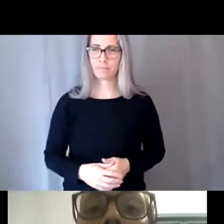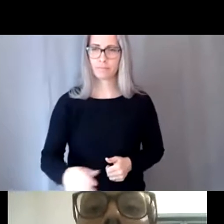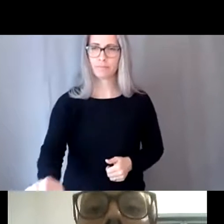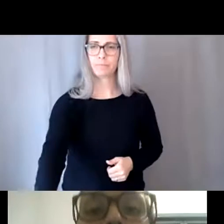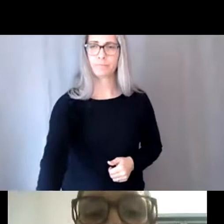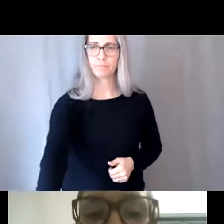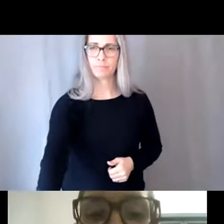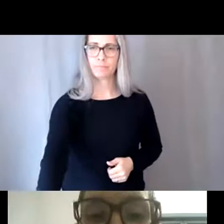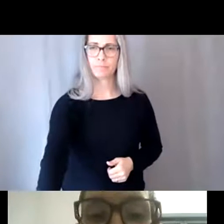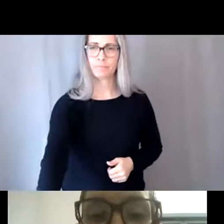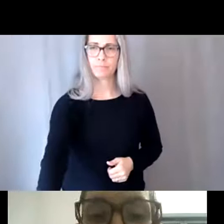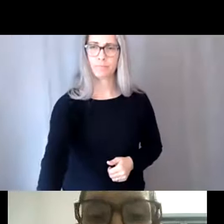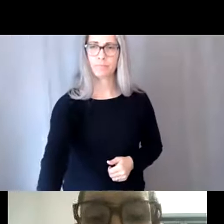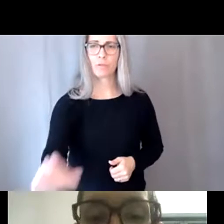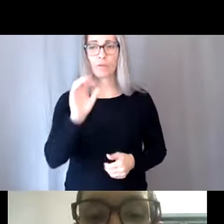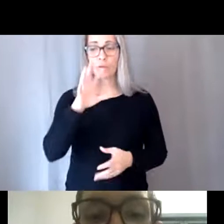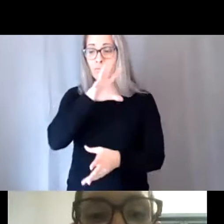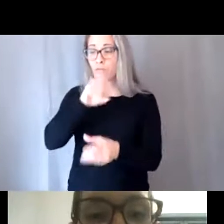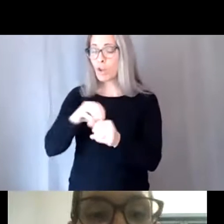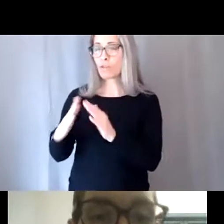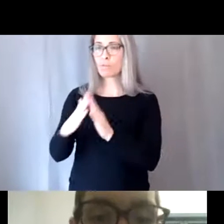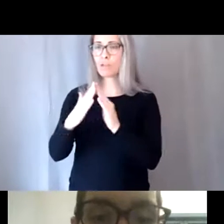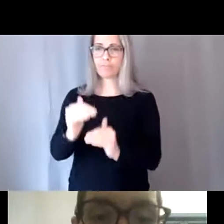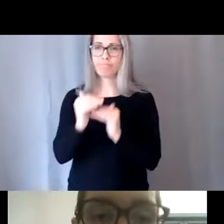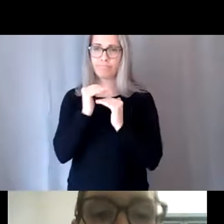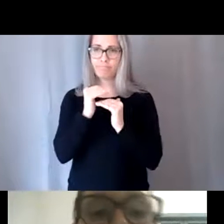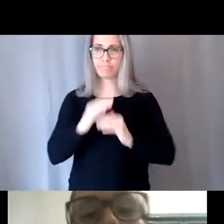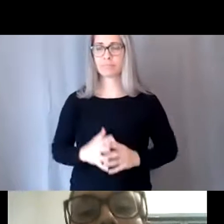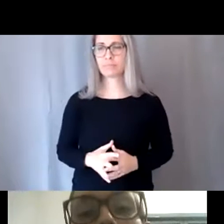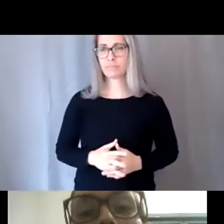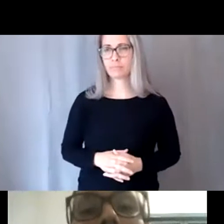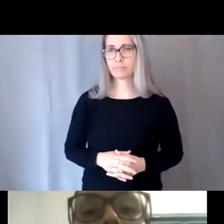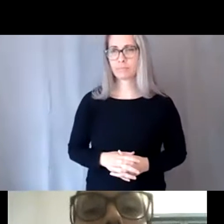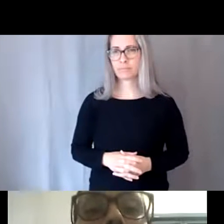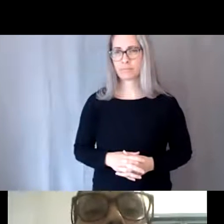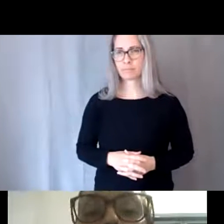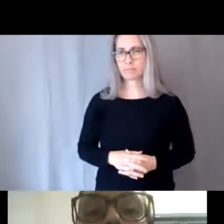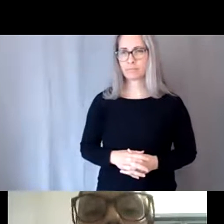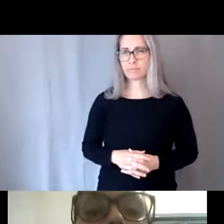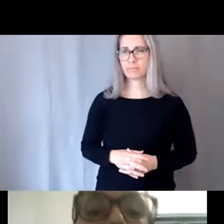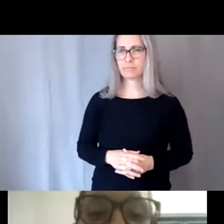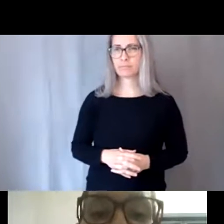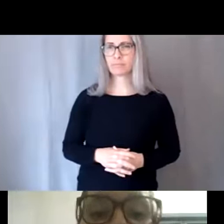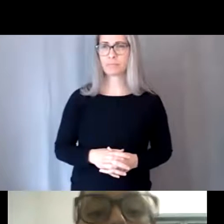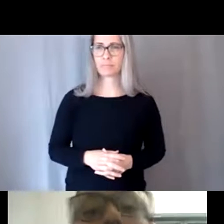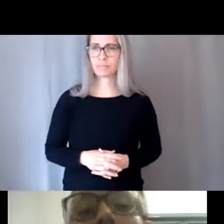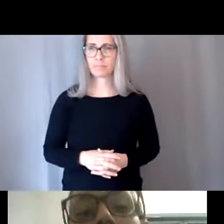environments a first dimension of that